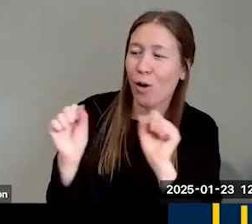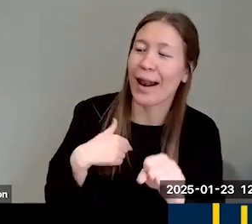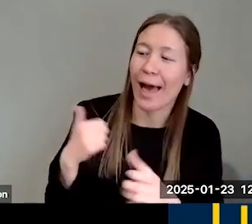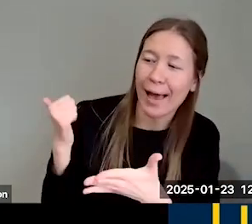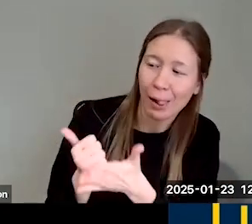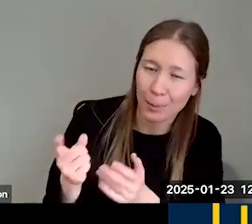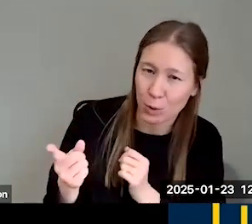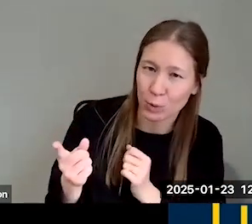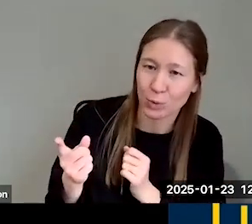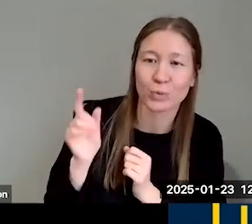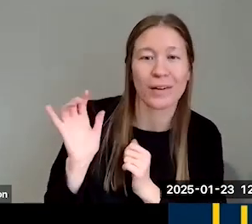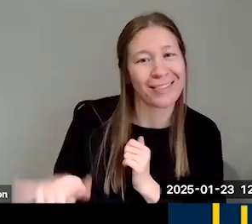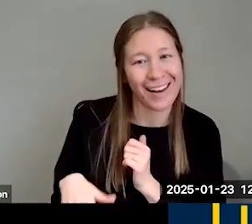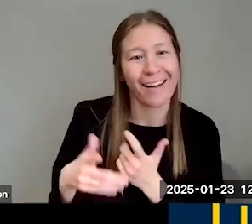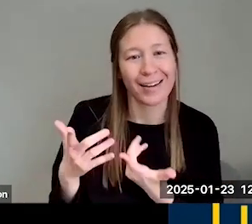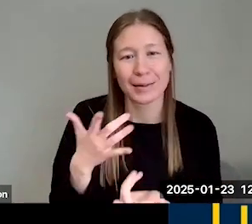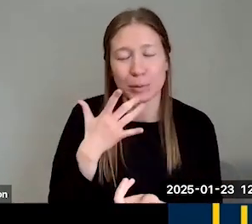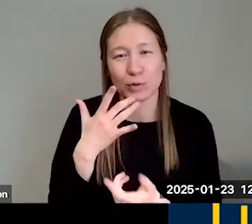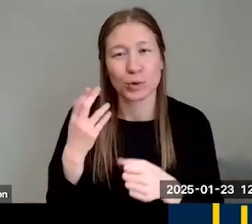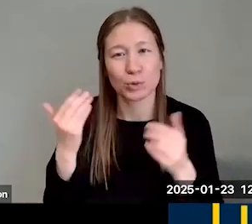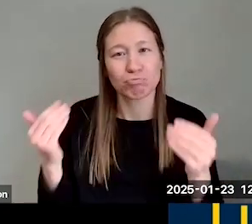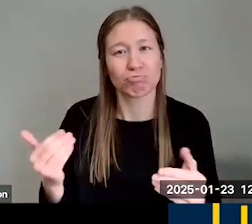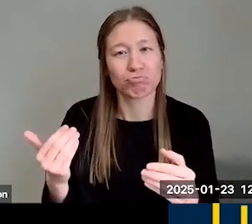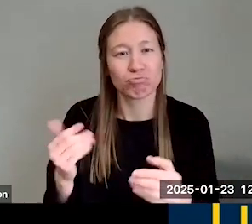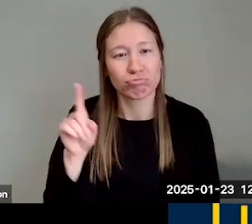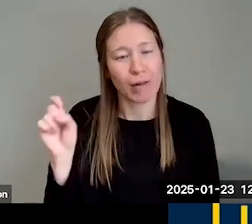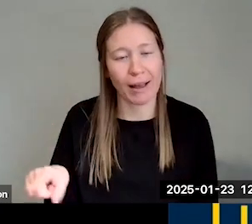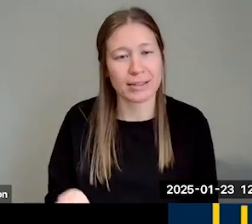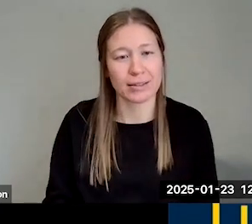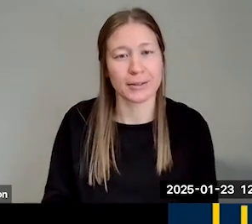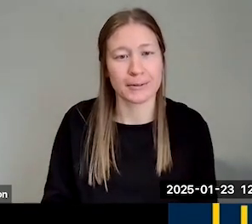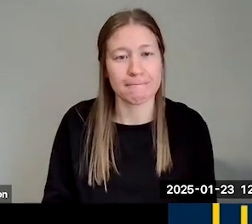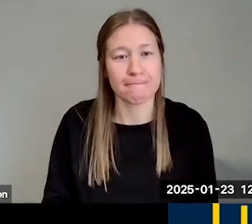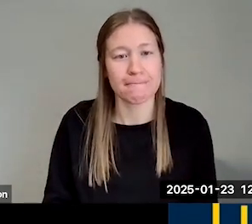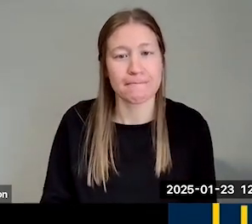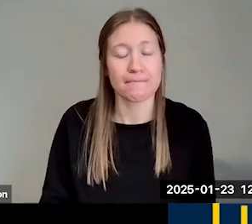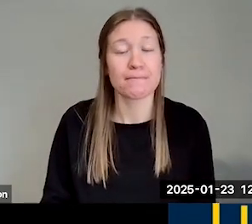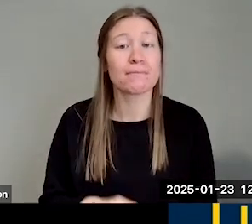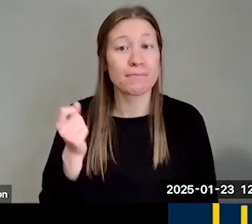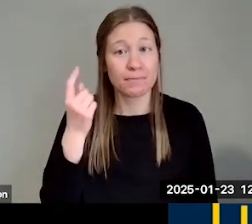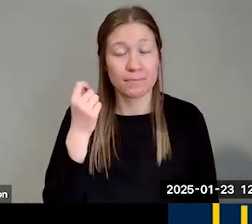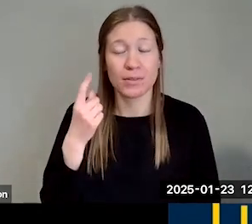instruct individuals to use in these situations. Also, once somebody makes a disclosure,